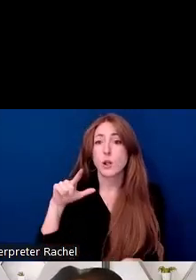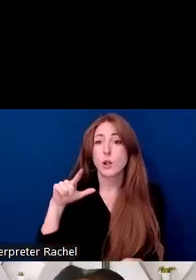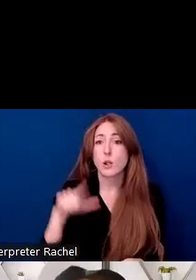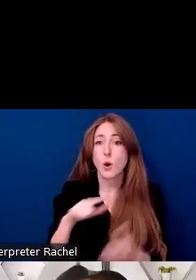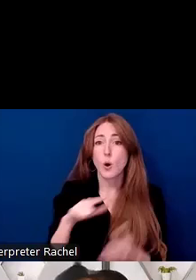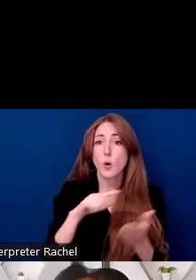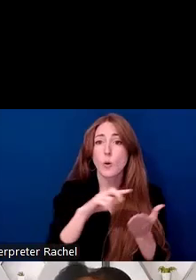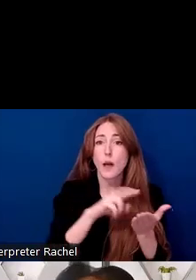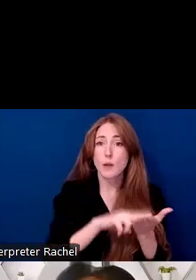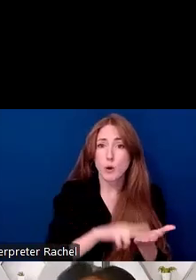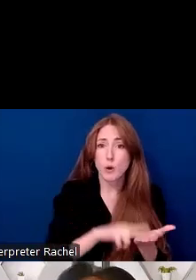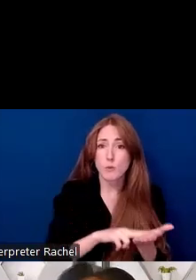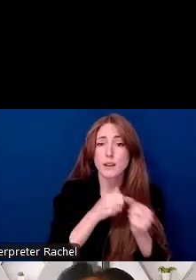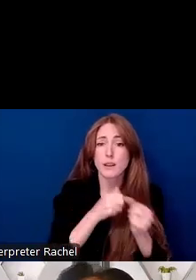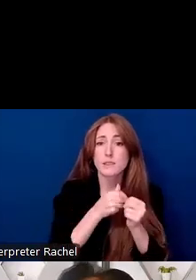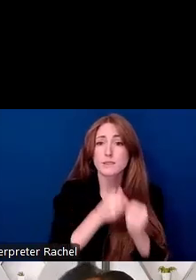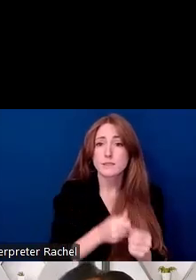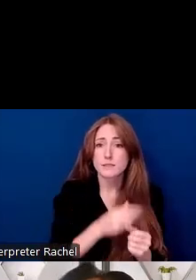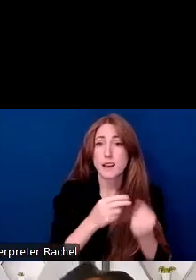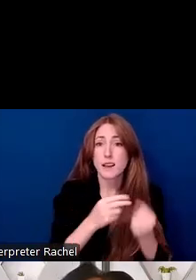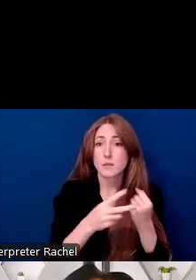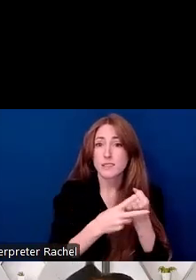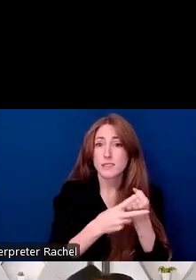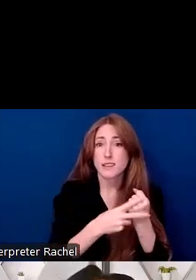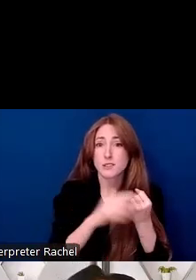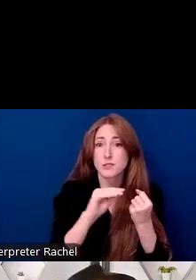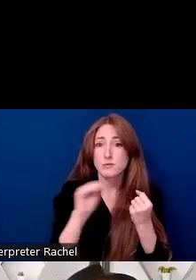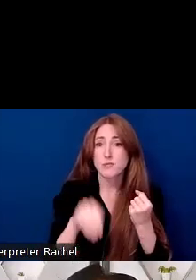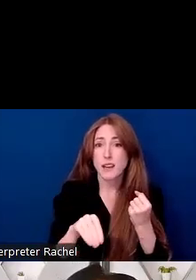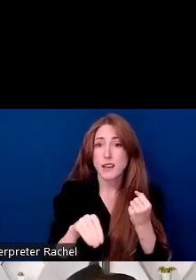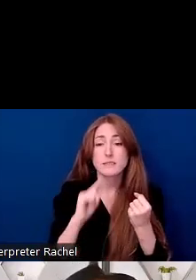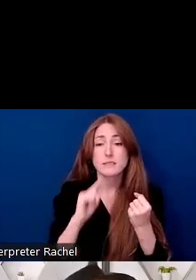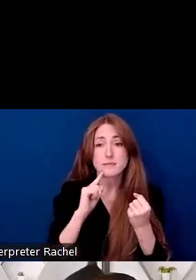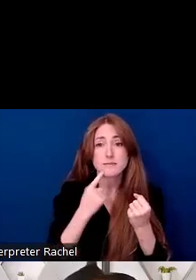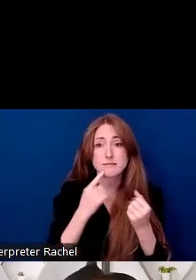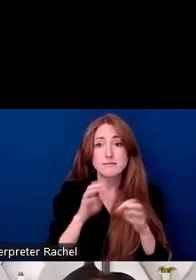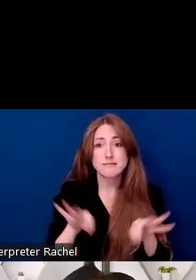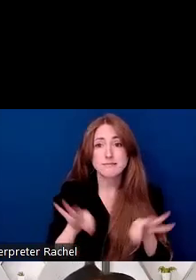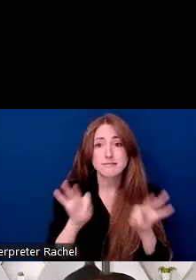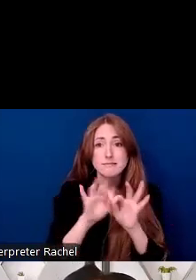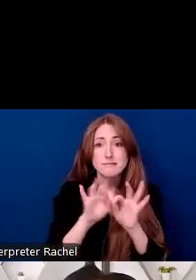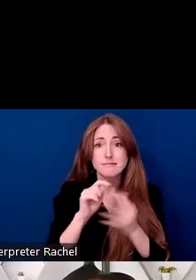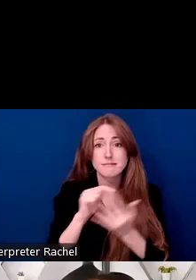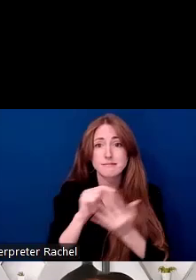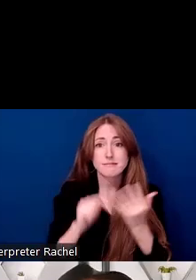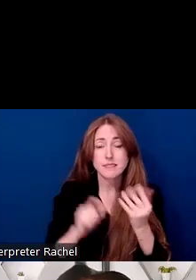and retention rate are major factors that can contribute to the success or failure of KT